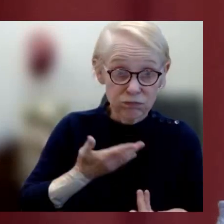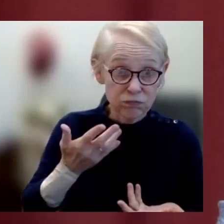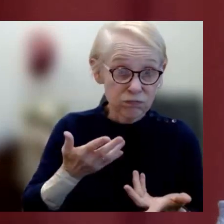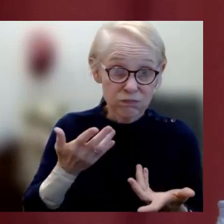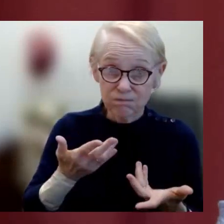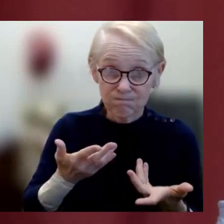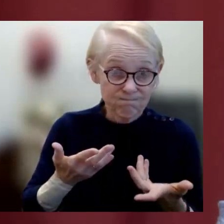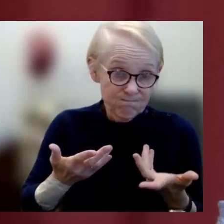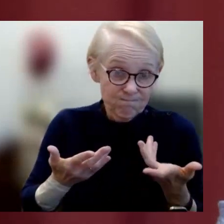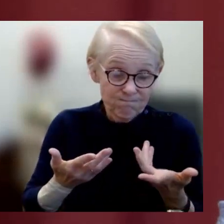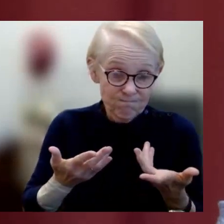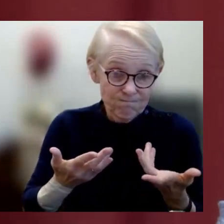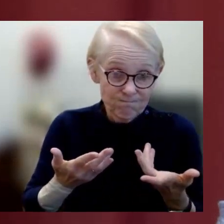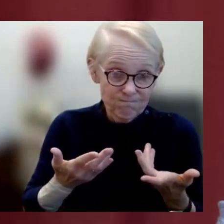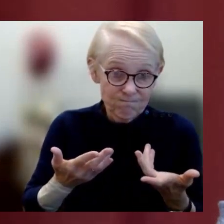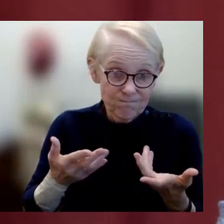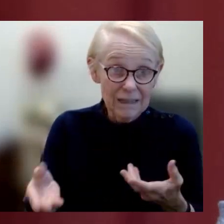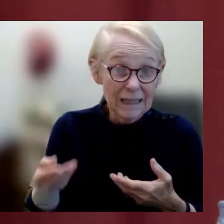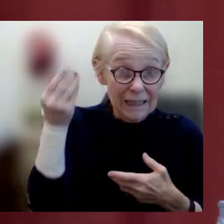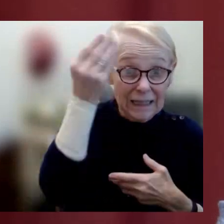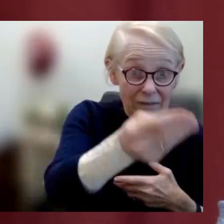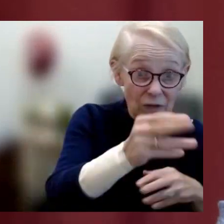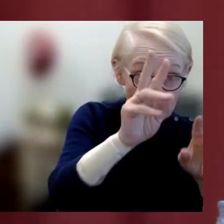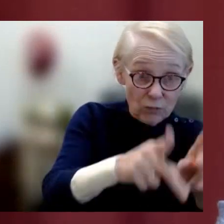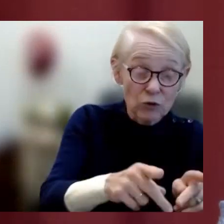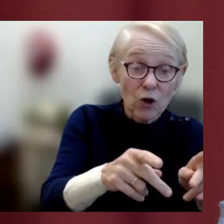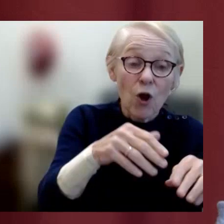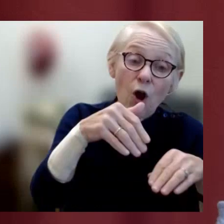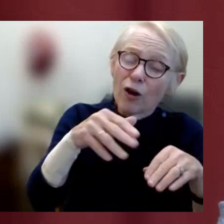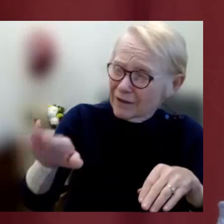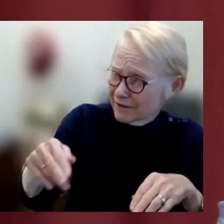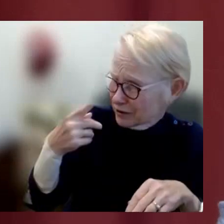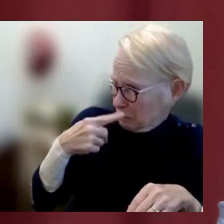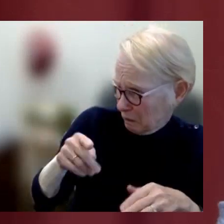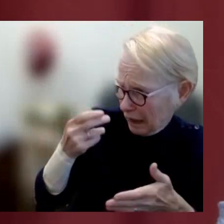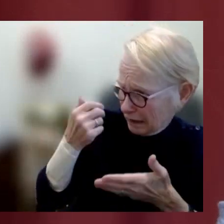take that ballot back in in person you can request that somebody do that for you so somebody with who